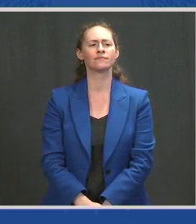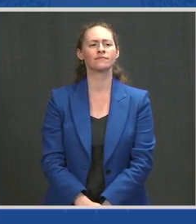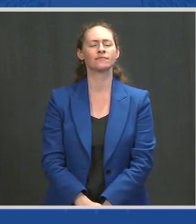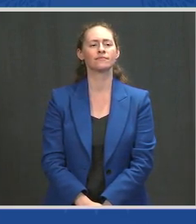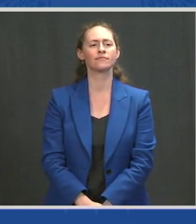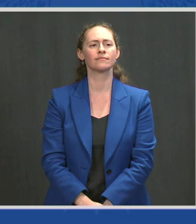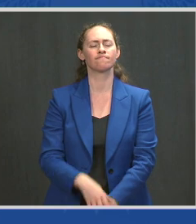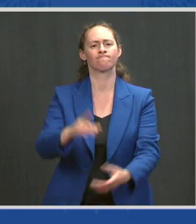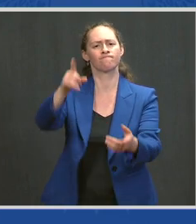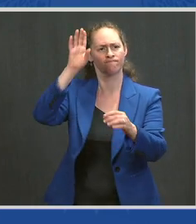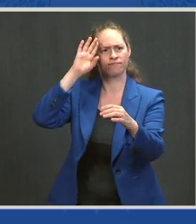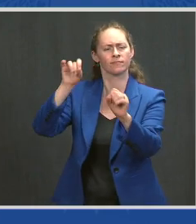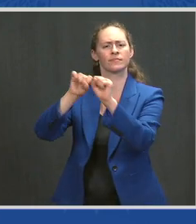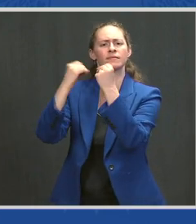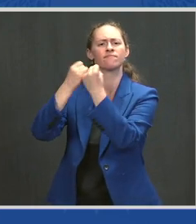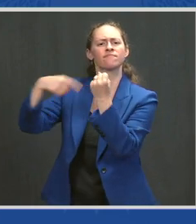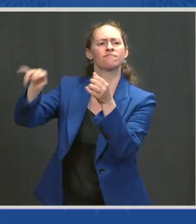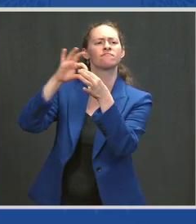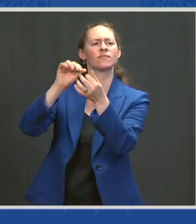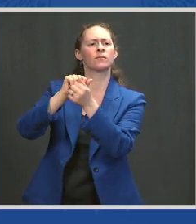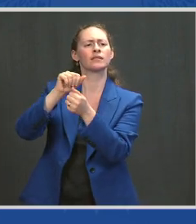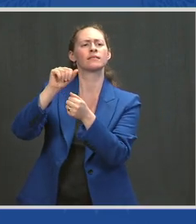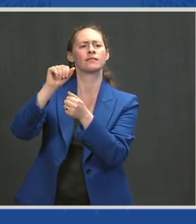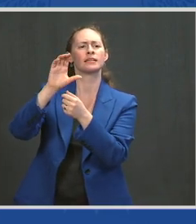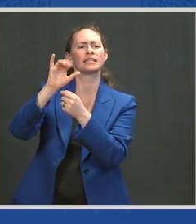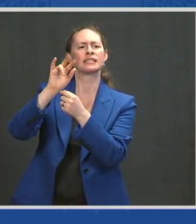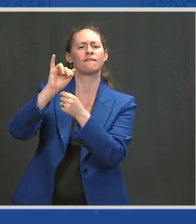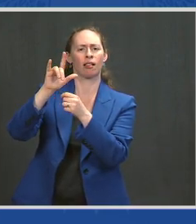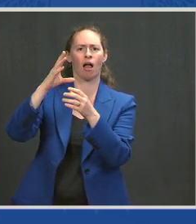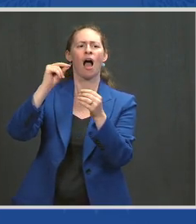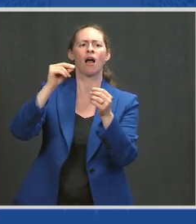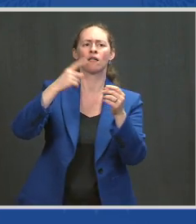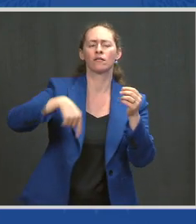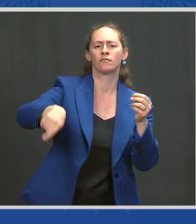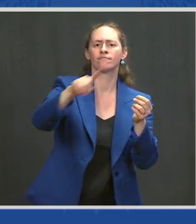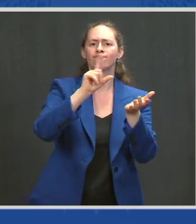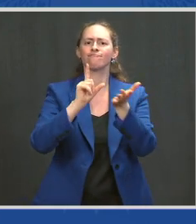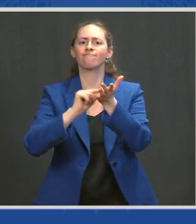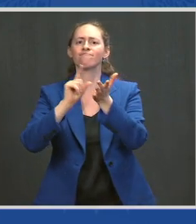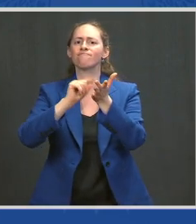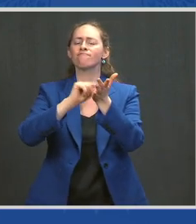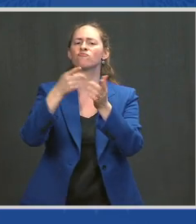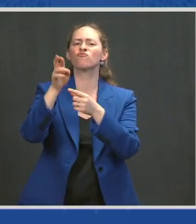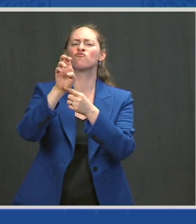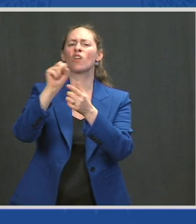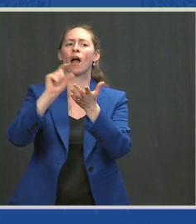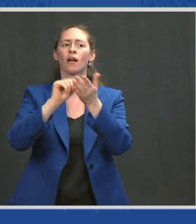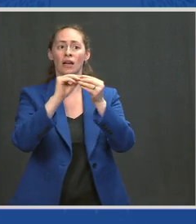free press continue inside Russia. The President: Yes. The Press: For example, Radio Free Europe -- The President: Yes. >> The Press: -- Radio Liberty;